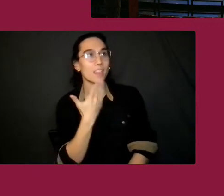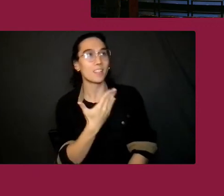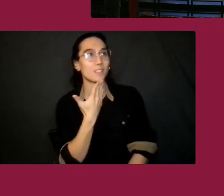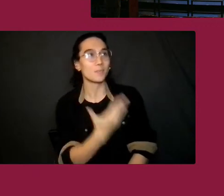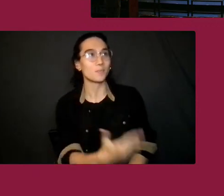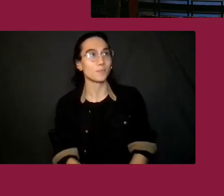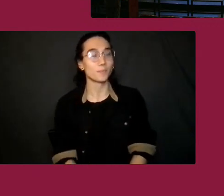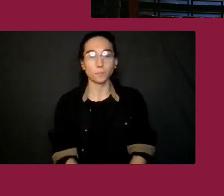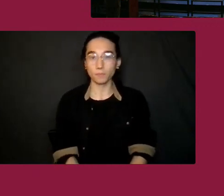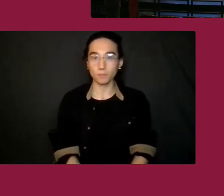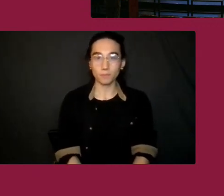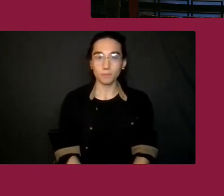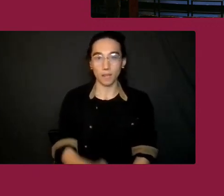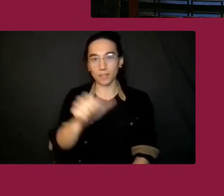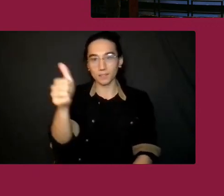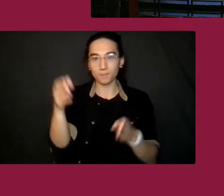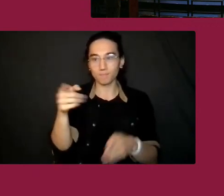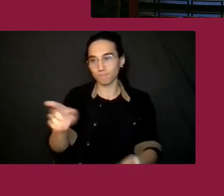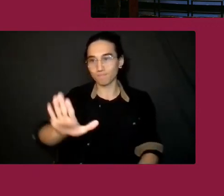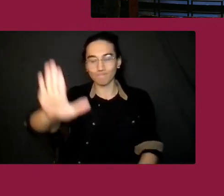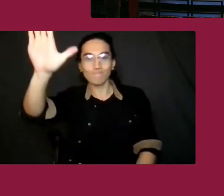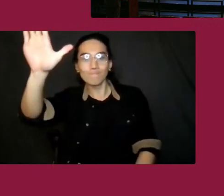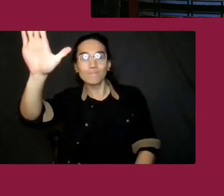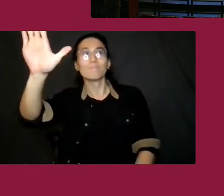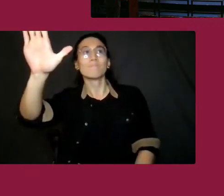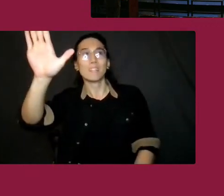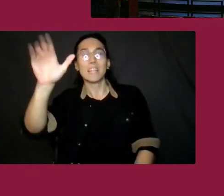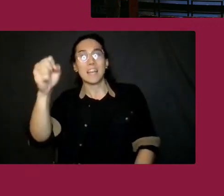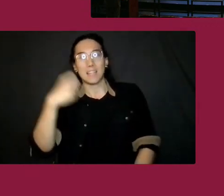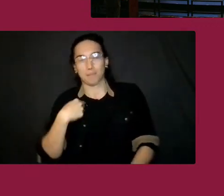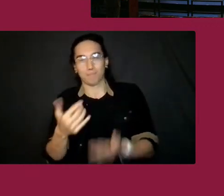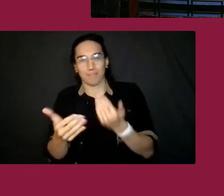He pretty much asked the questions, very similar. I was going to ask you about the